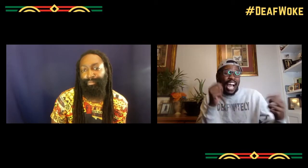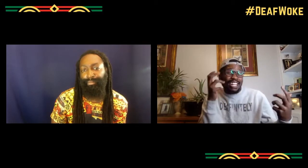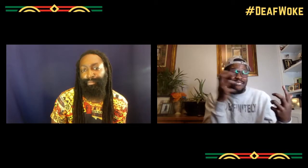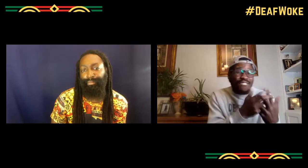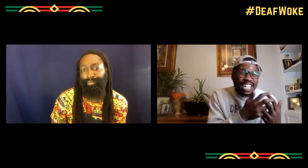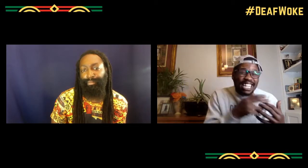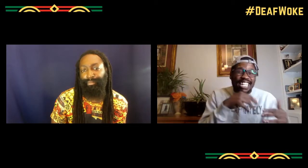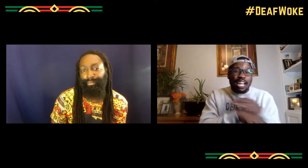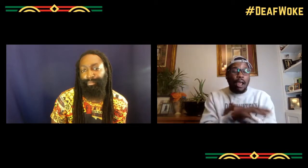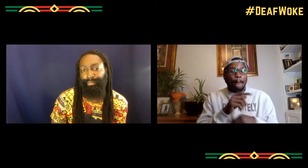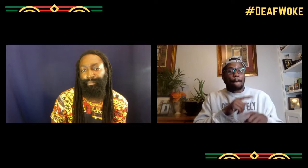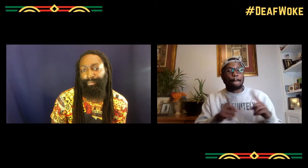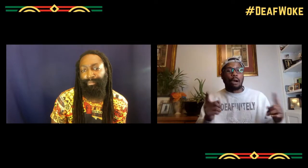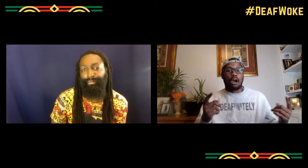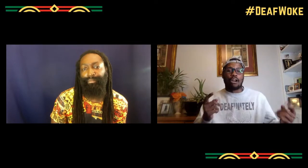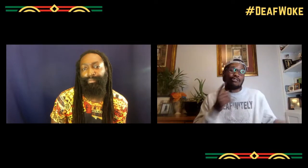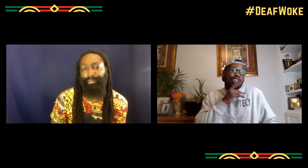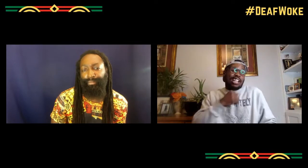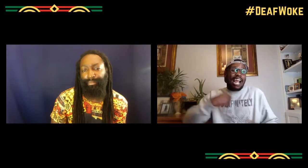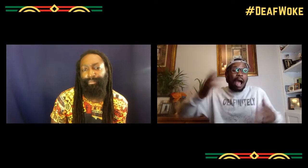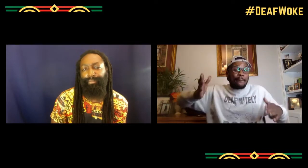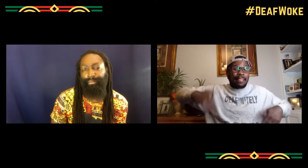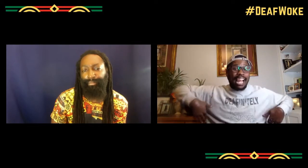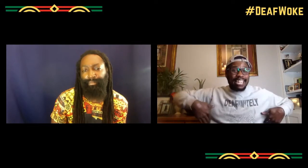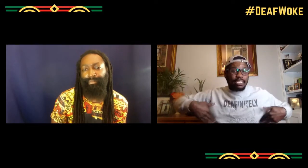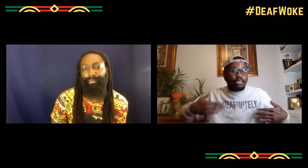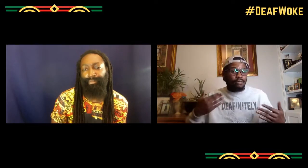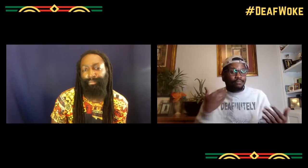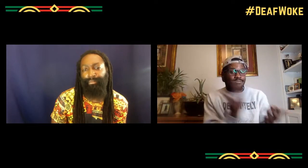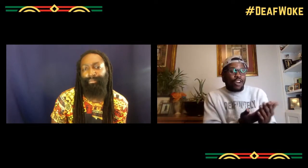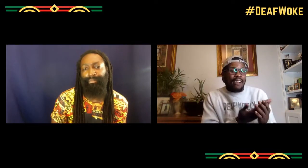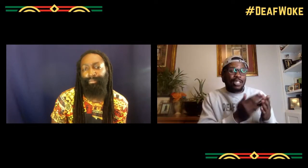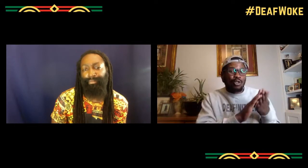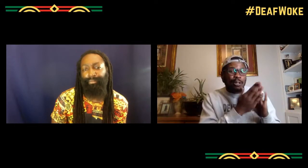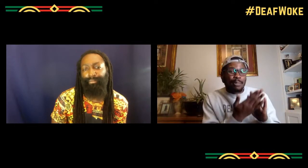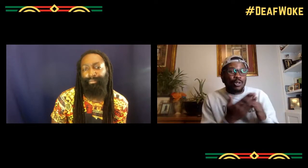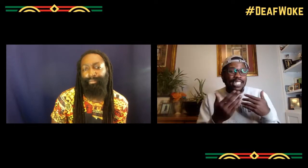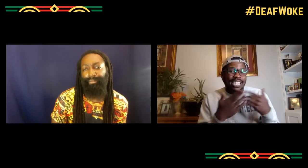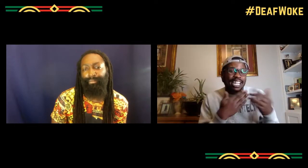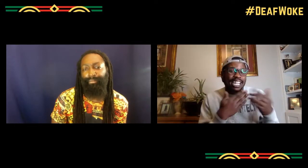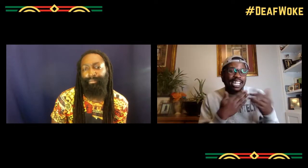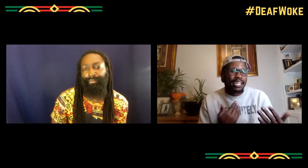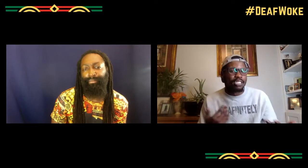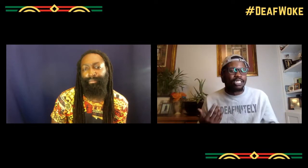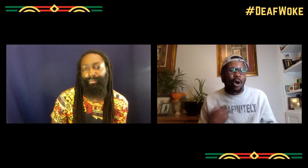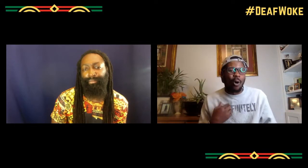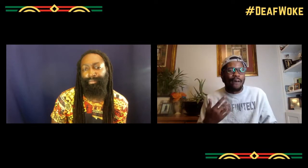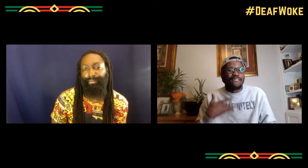So, I can't really worry about the deaf community. I tried fitting in, you know I'm deaf,